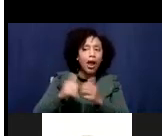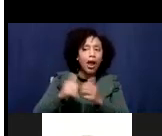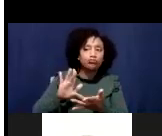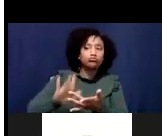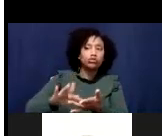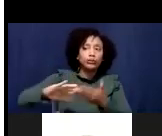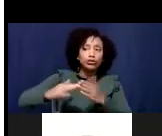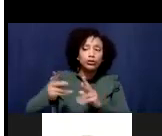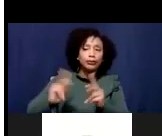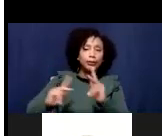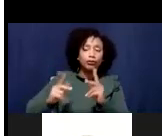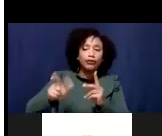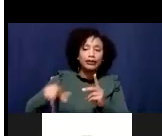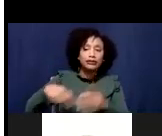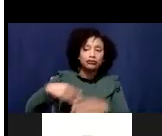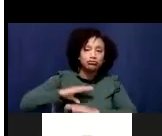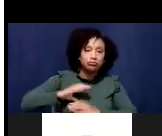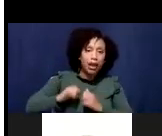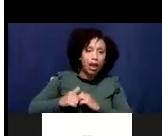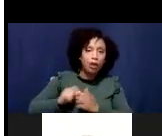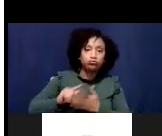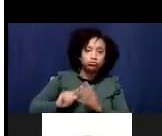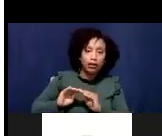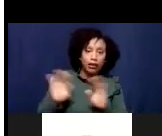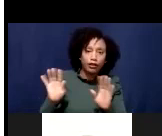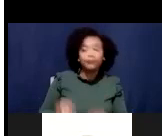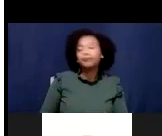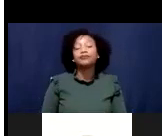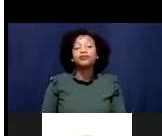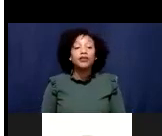and meeting their needs, that the individual has demonstrated